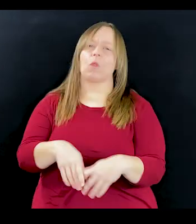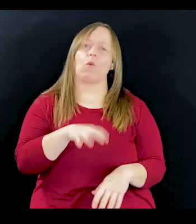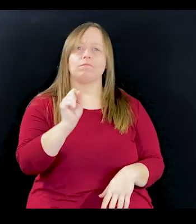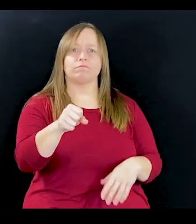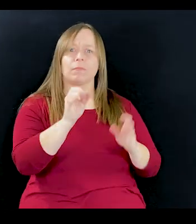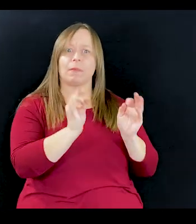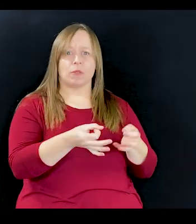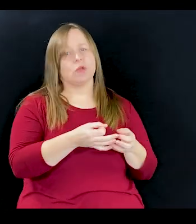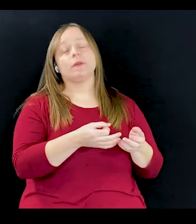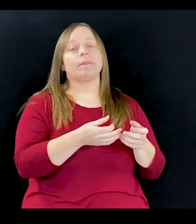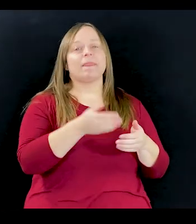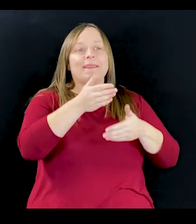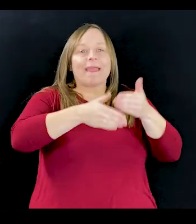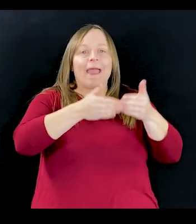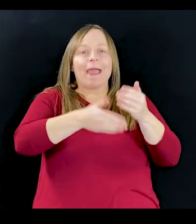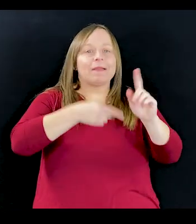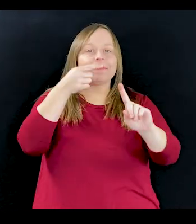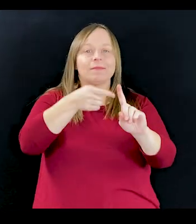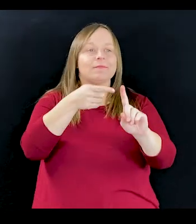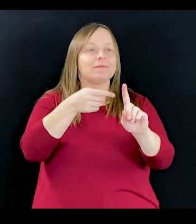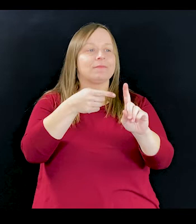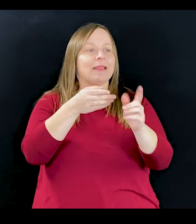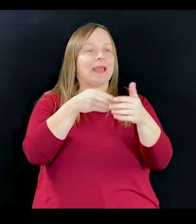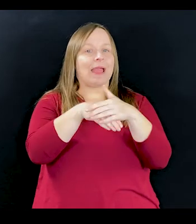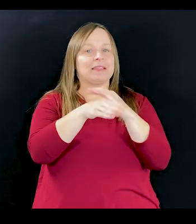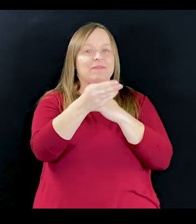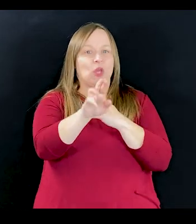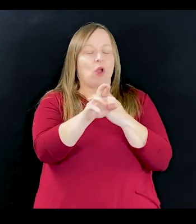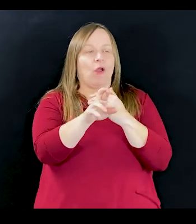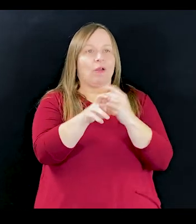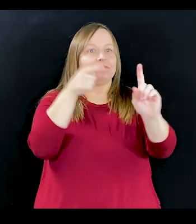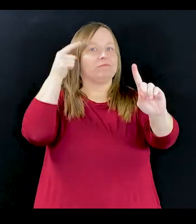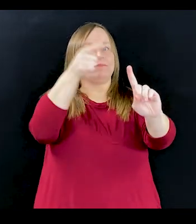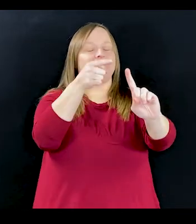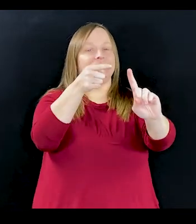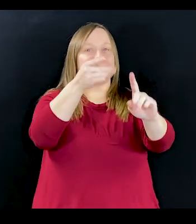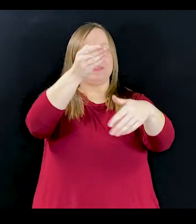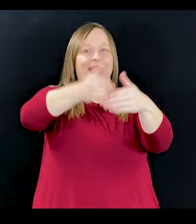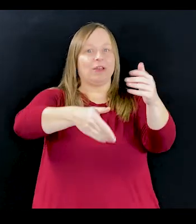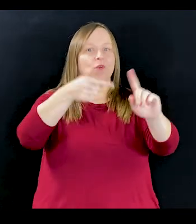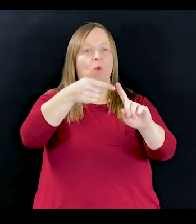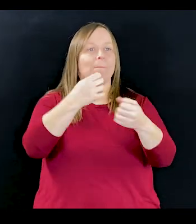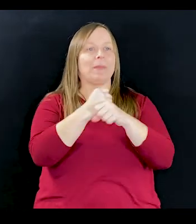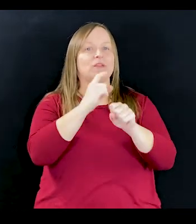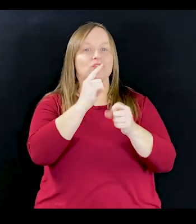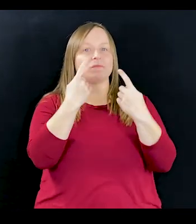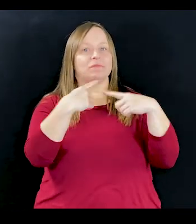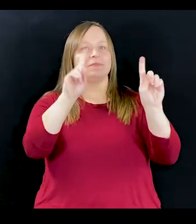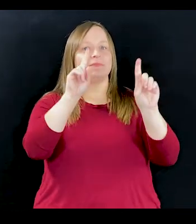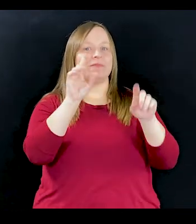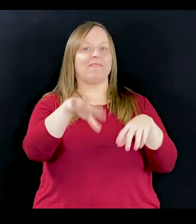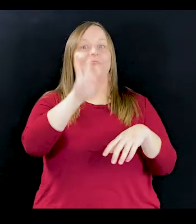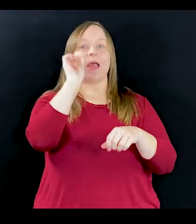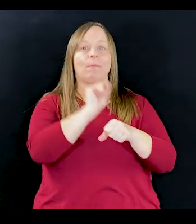Absolutely because in the end, the mission of ACCES- VR is to make sure that the client is successful in finding employment.